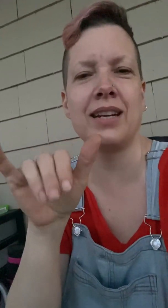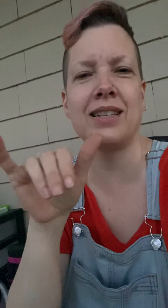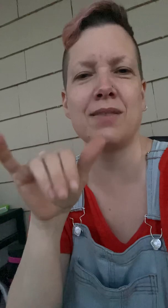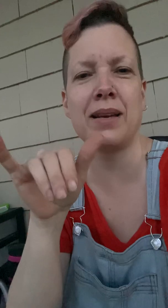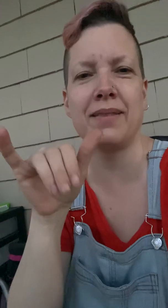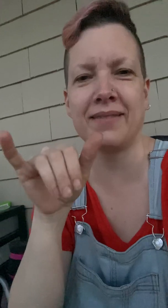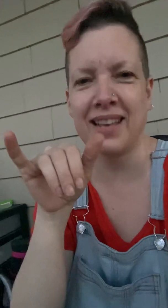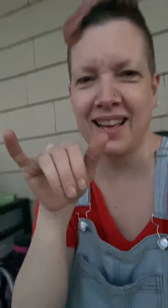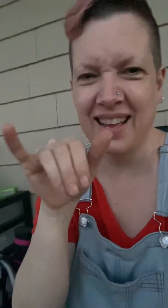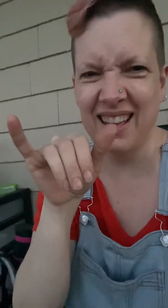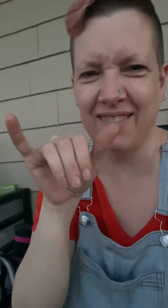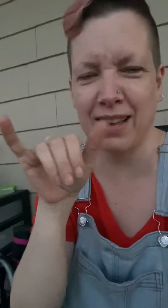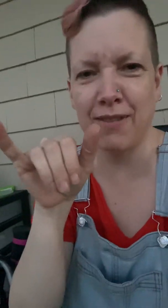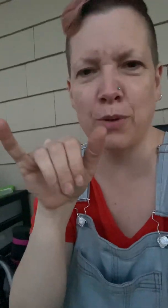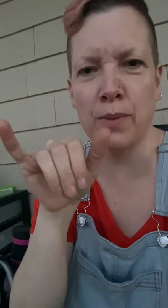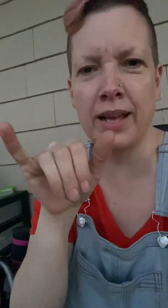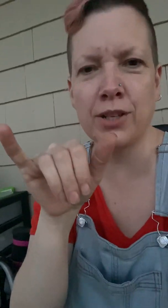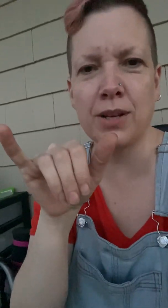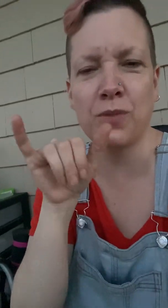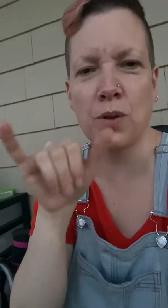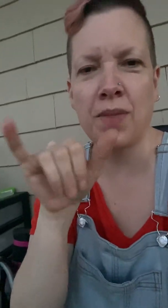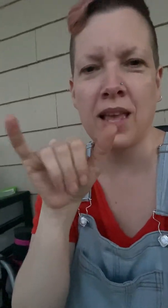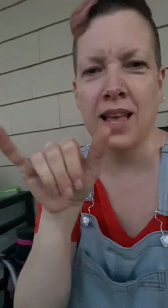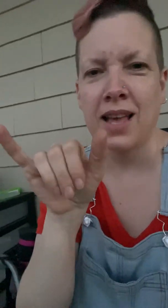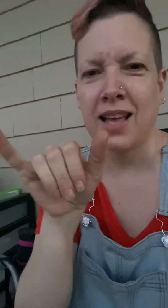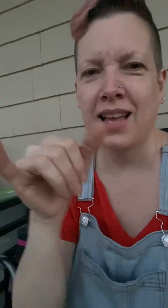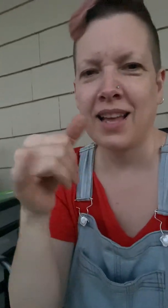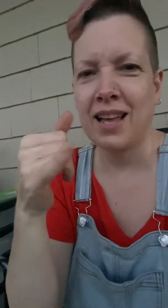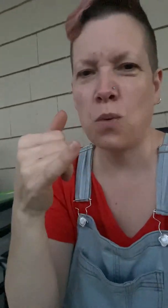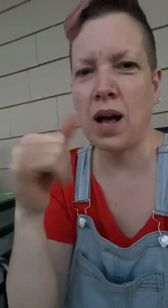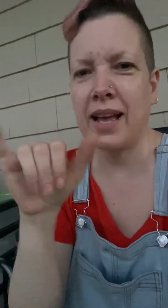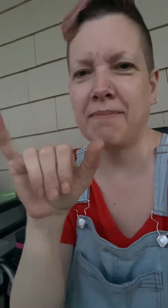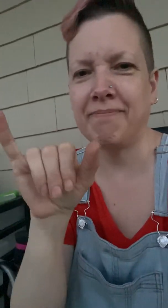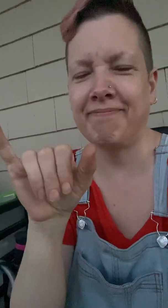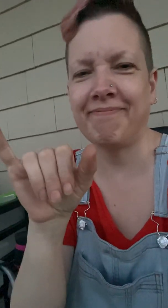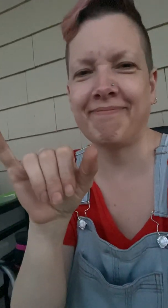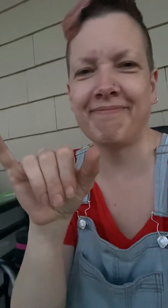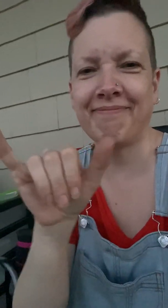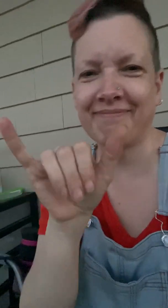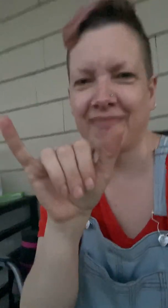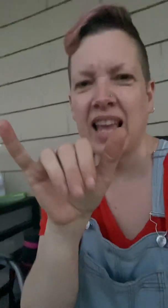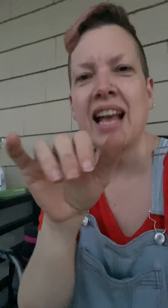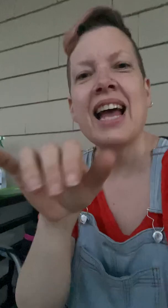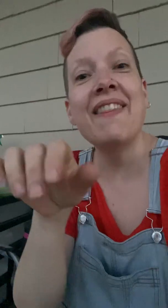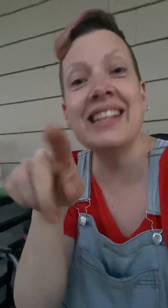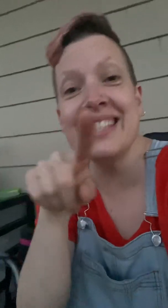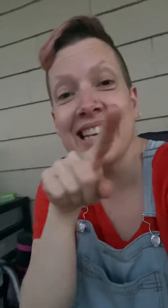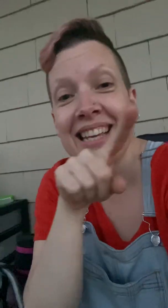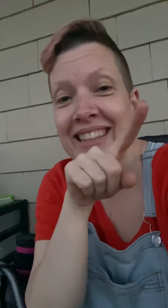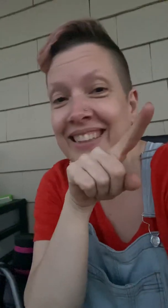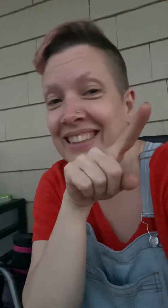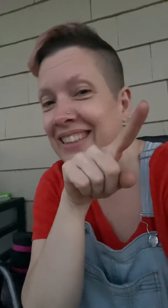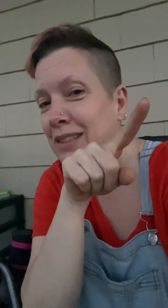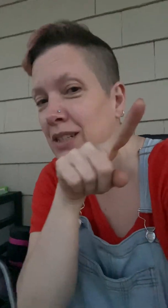cuz I've got fibromyalgia... Y. And then Z,